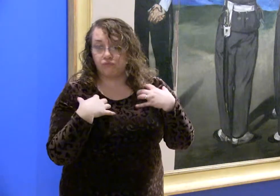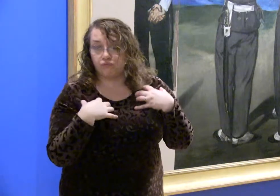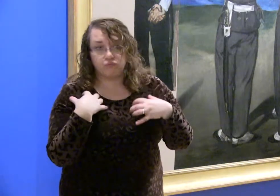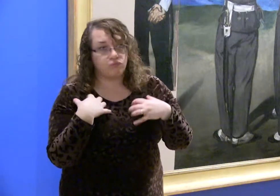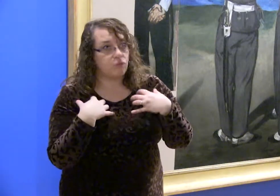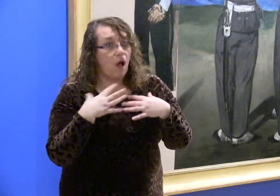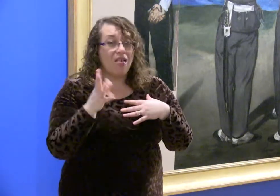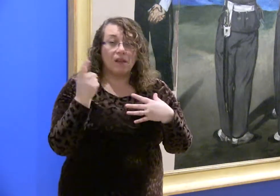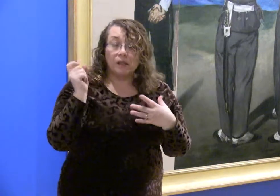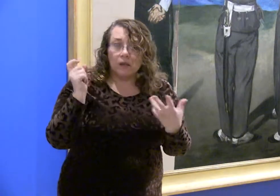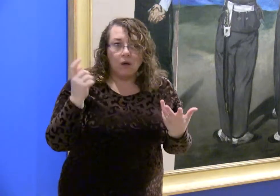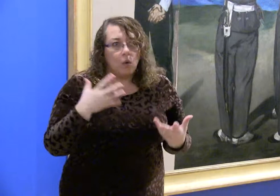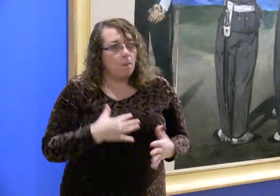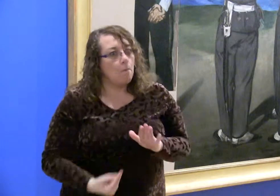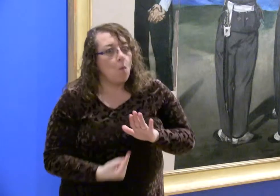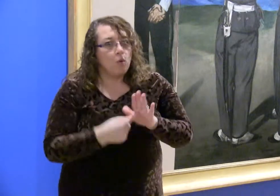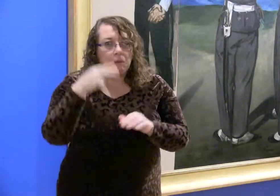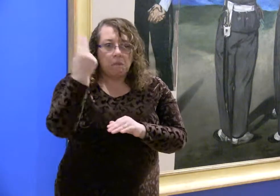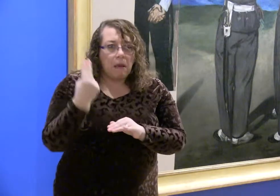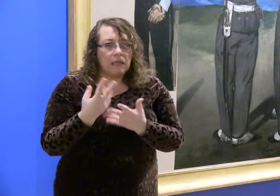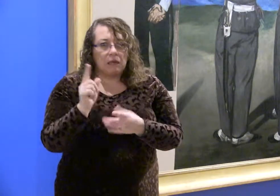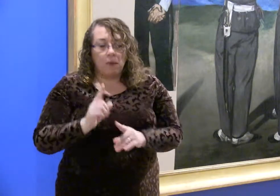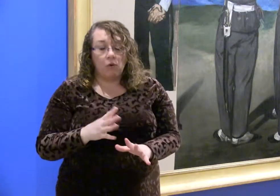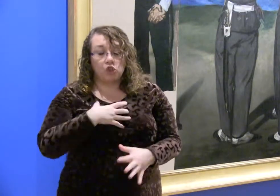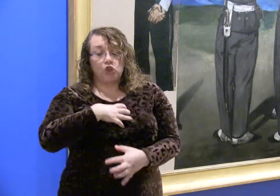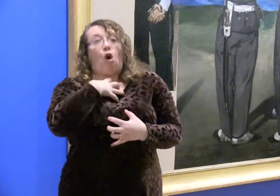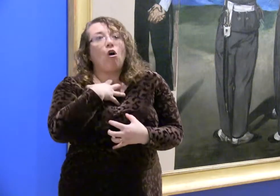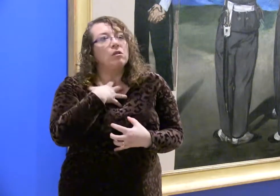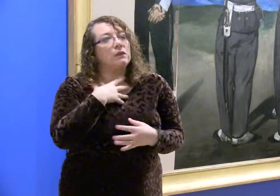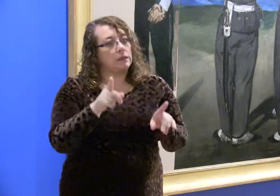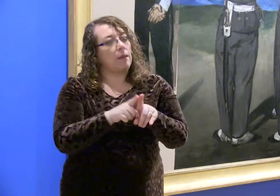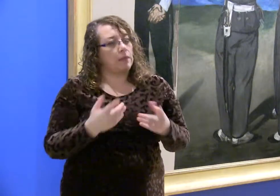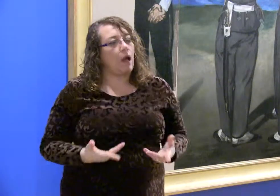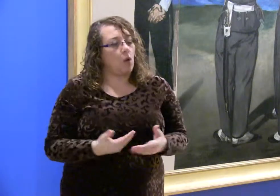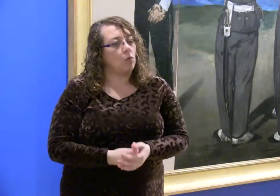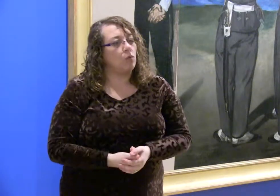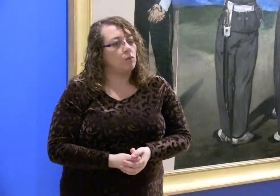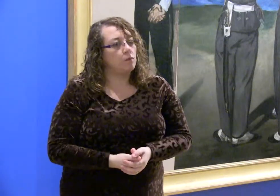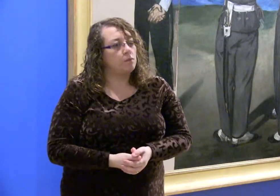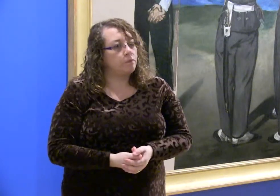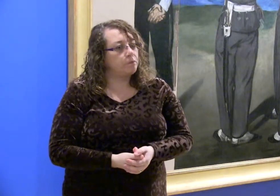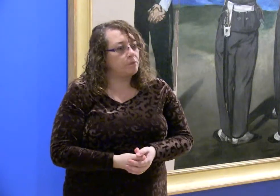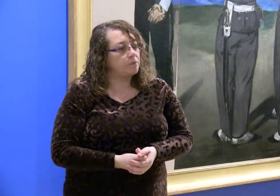as it is now.